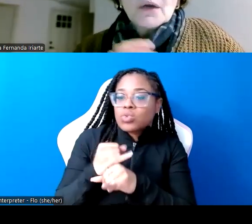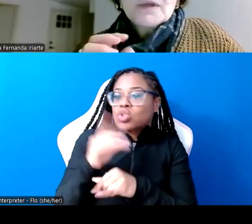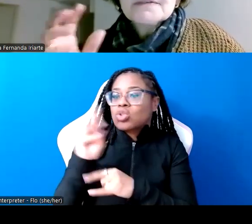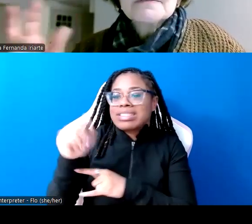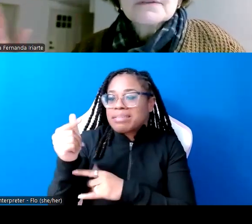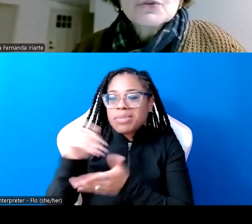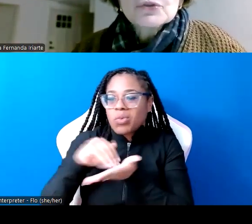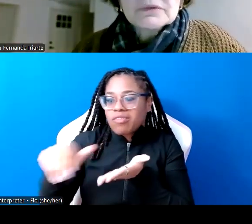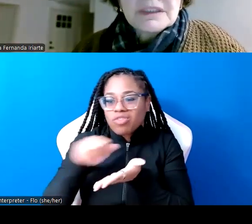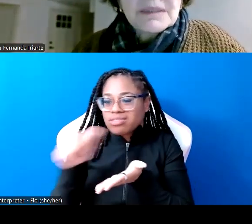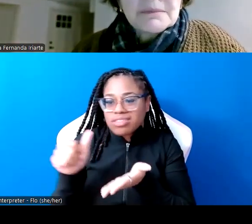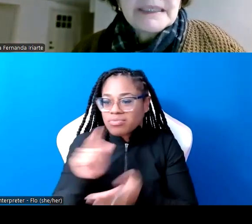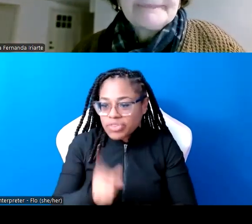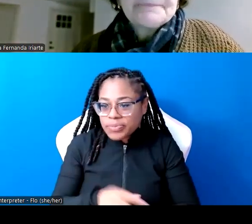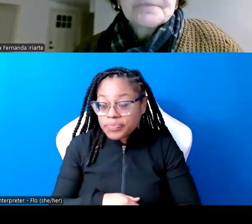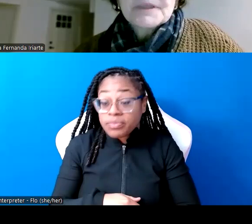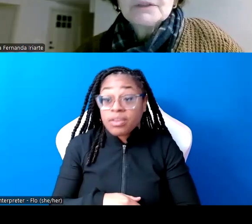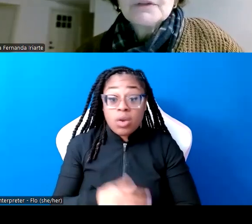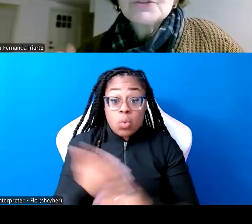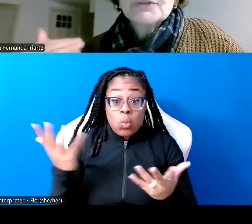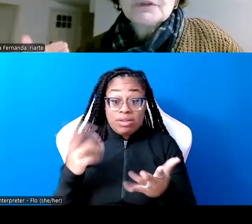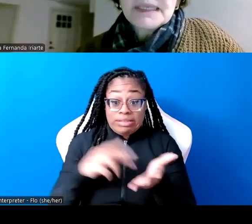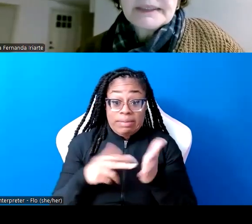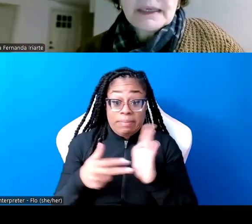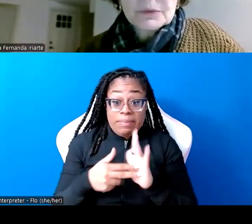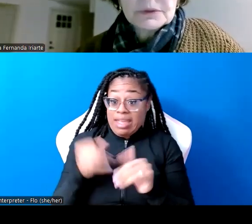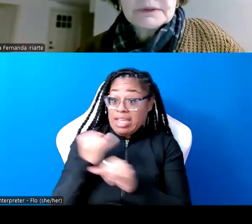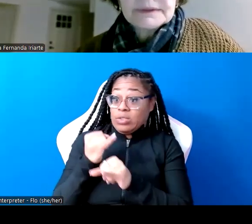What is institutional deeming mean under the general Medi-Cal rules?